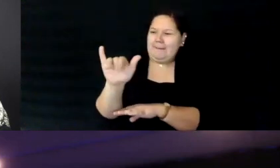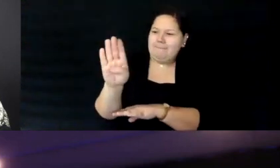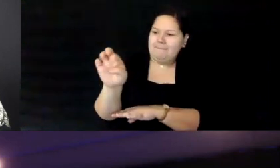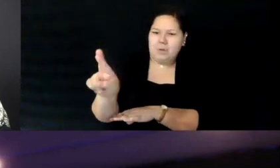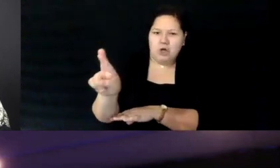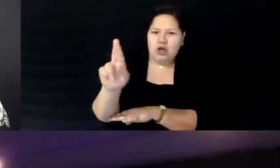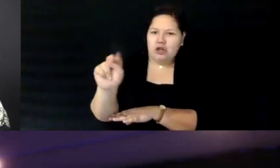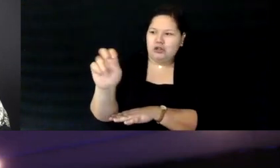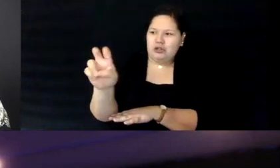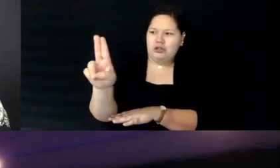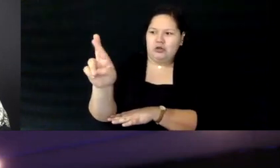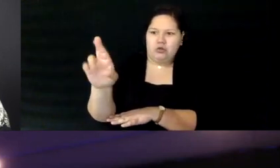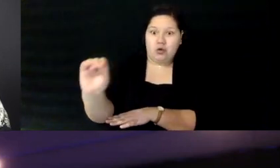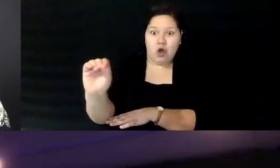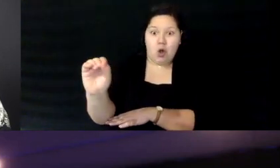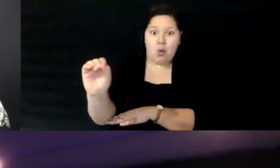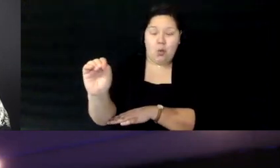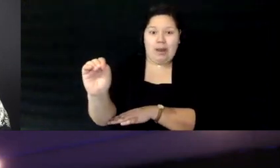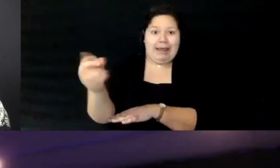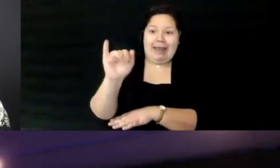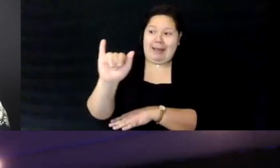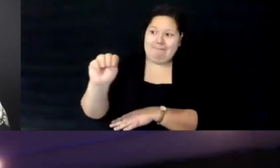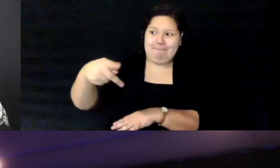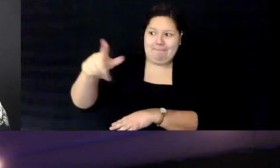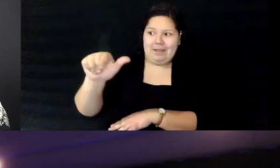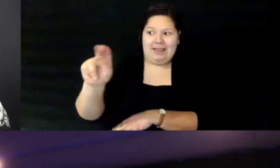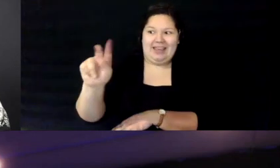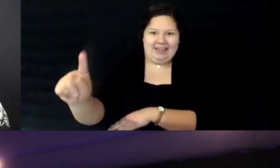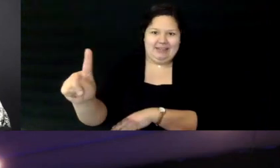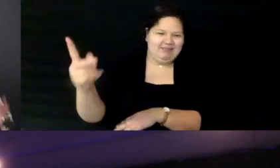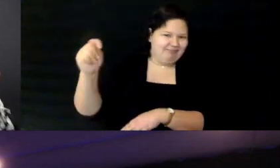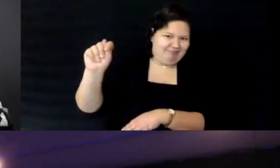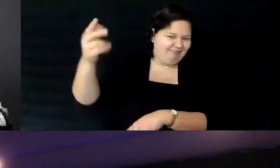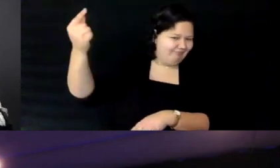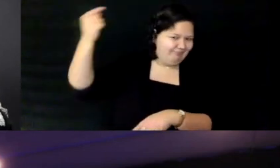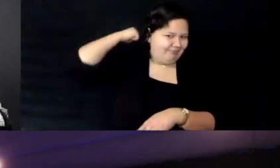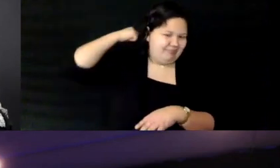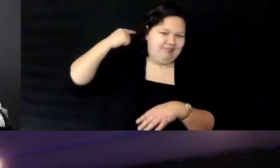implant called the GAEA seed. And in the film, you'll see this kind of round little plastic